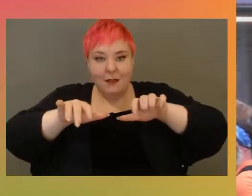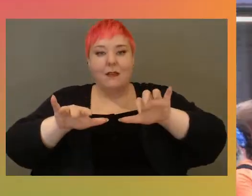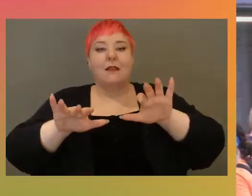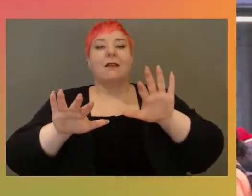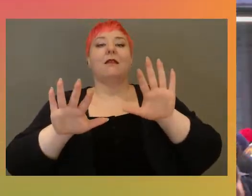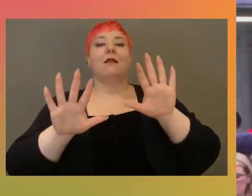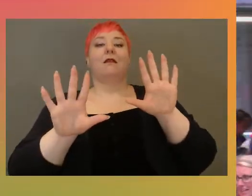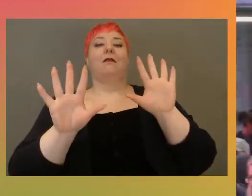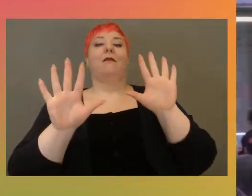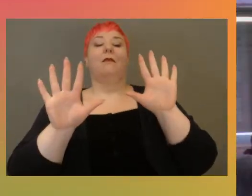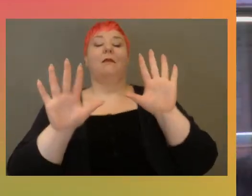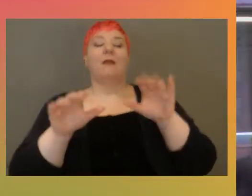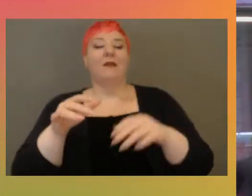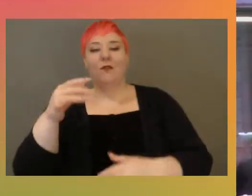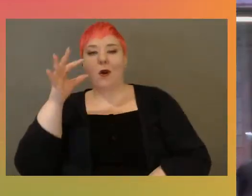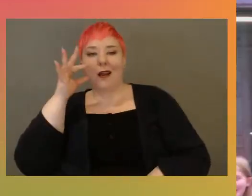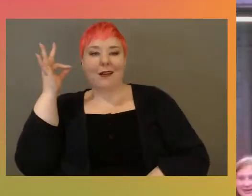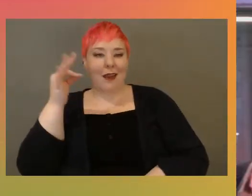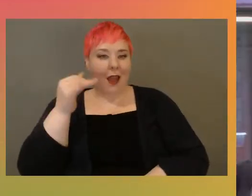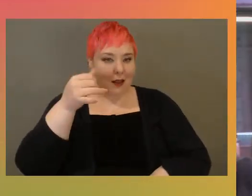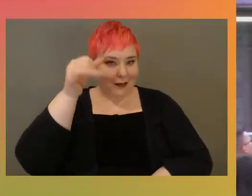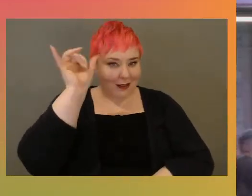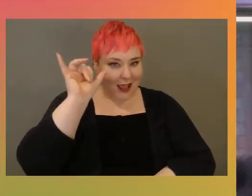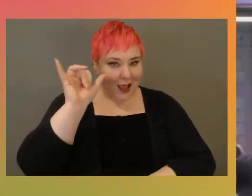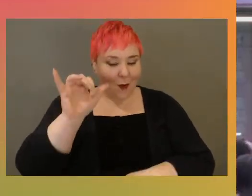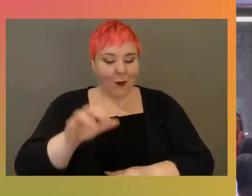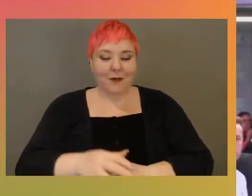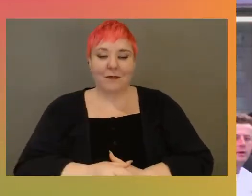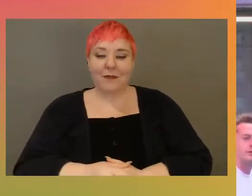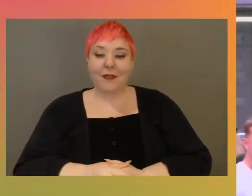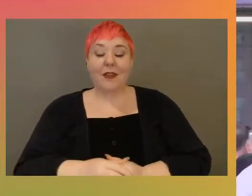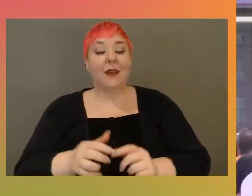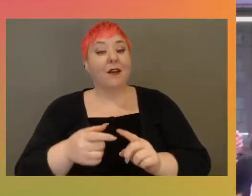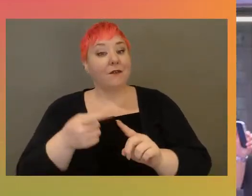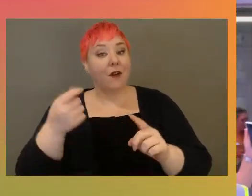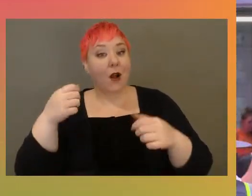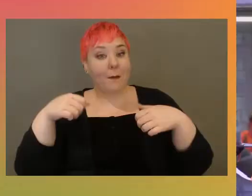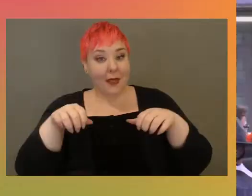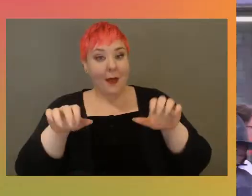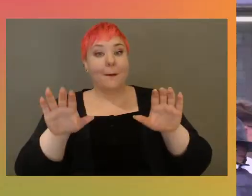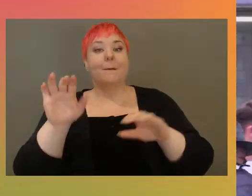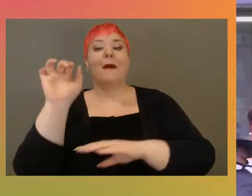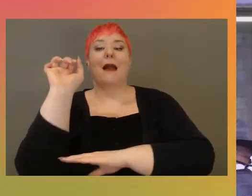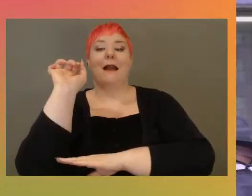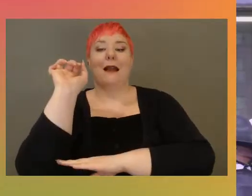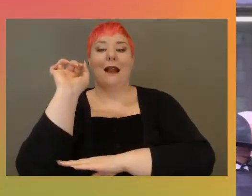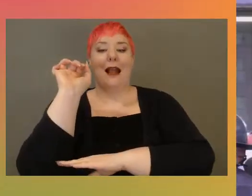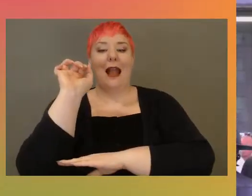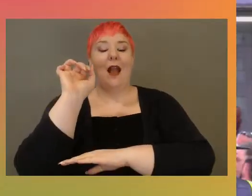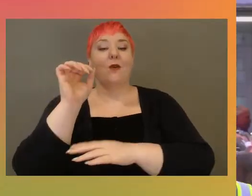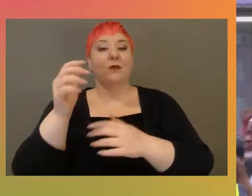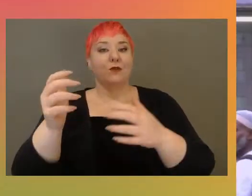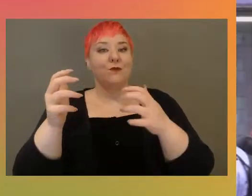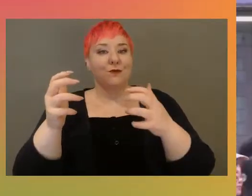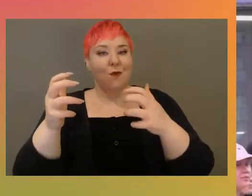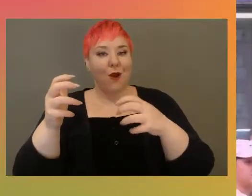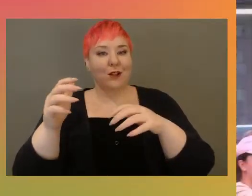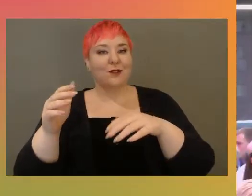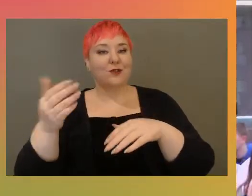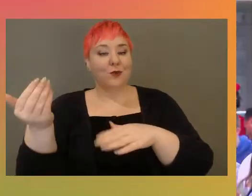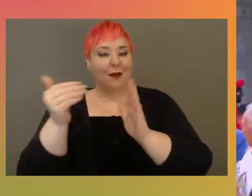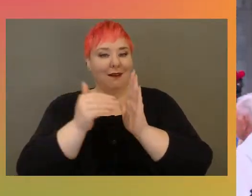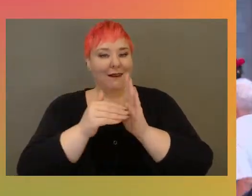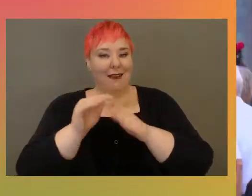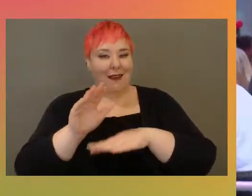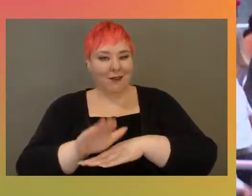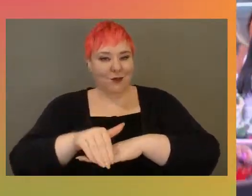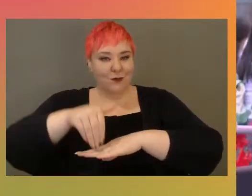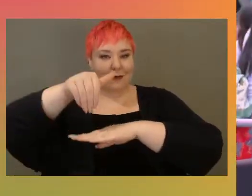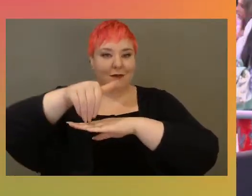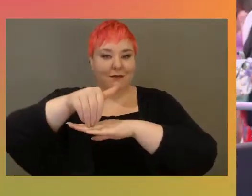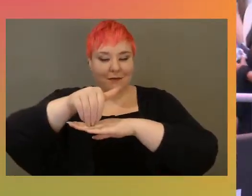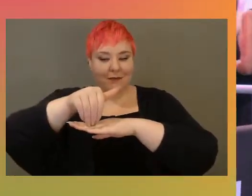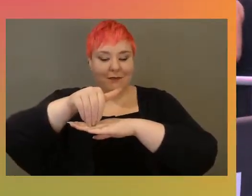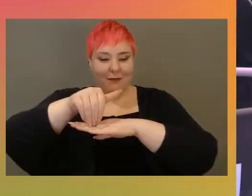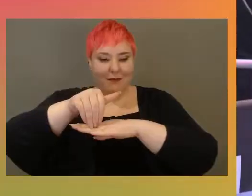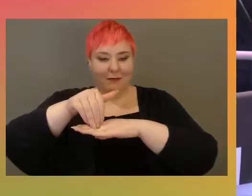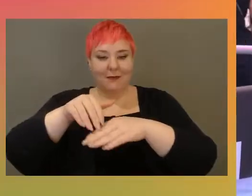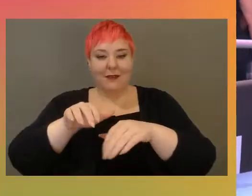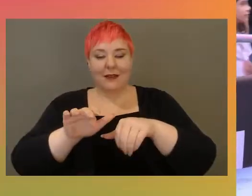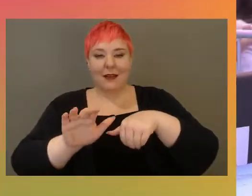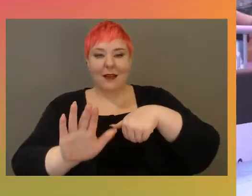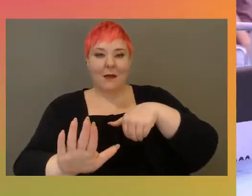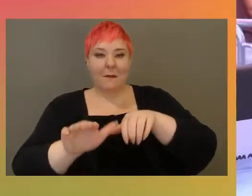KNEES, INHALE INTO THE BACK